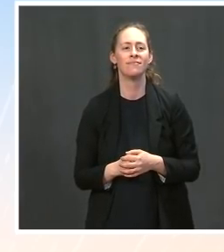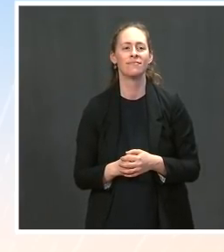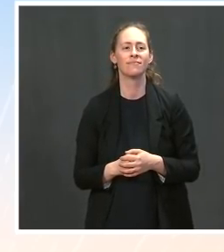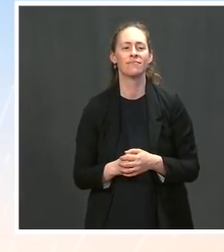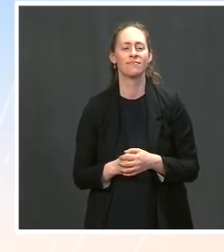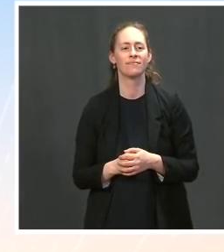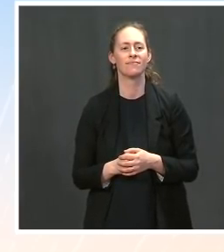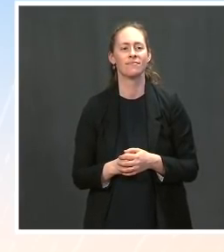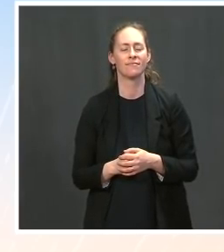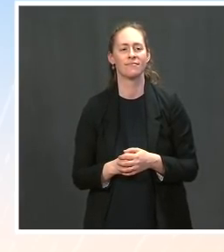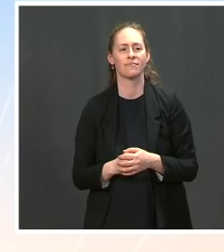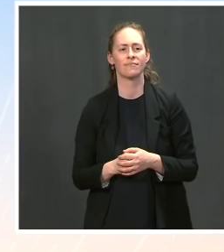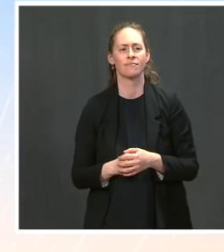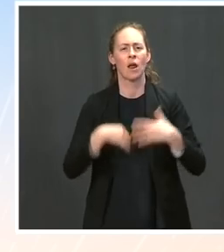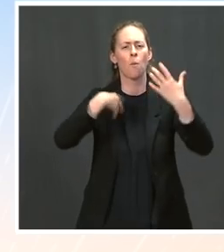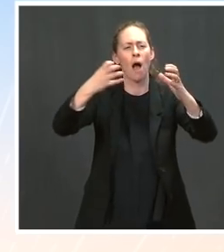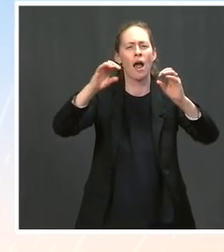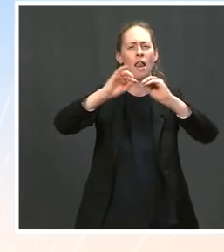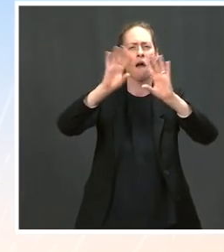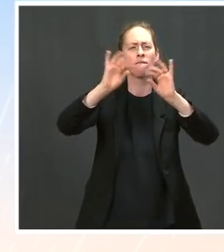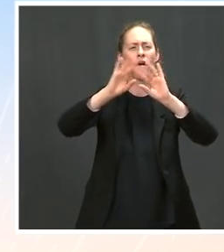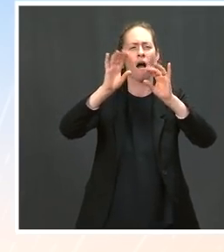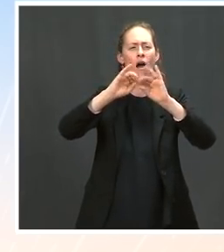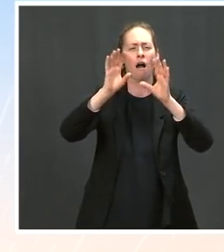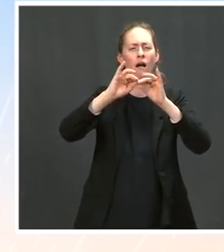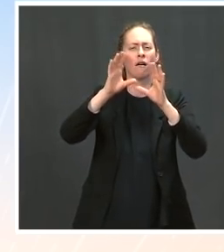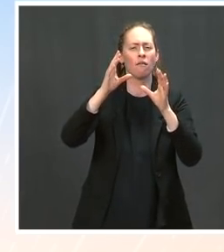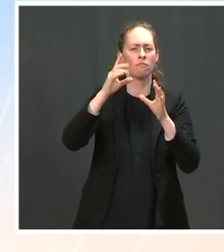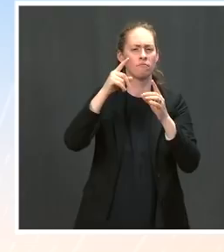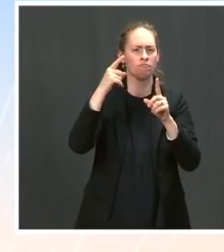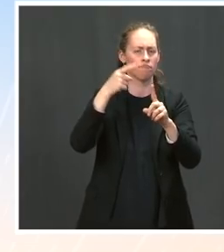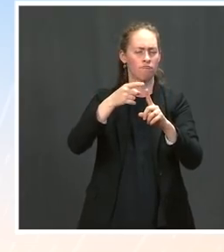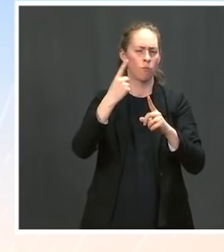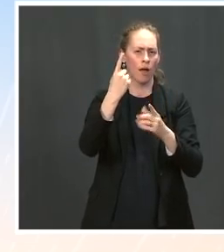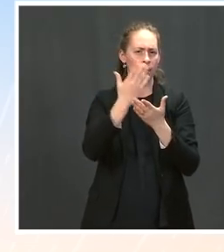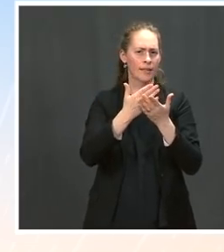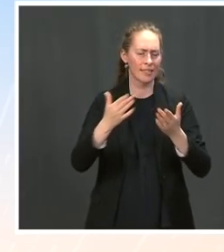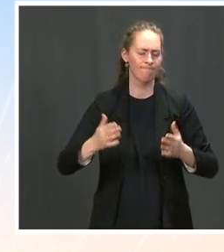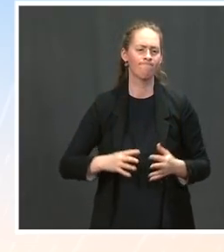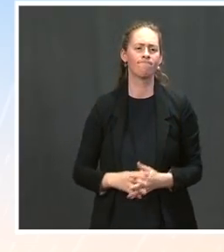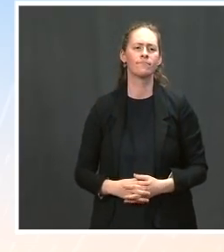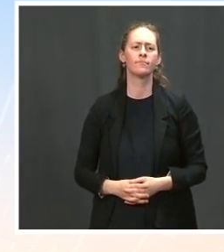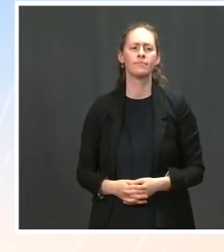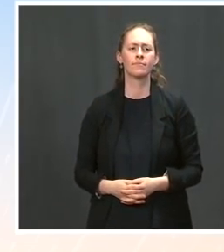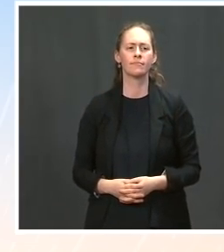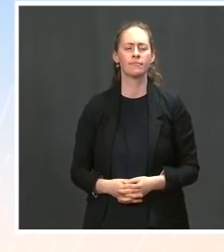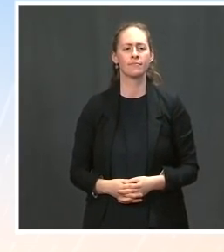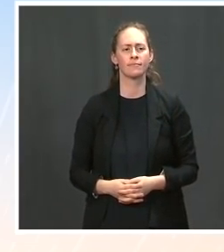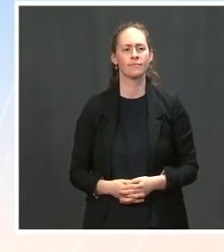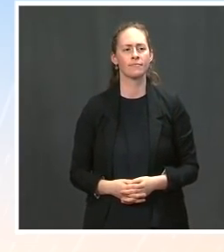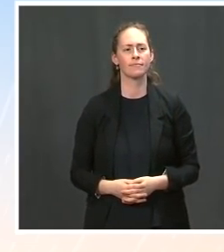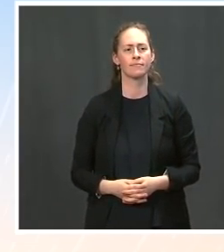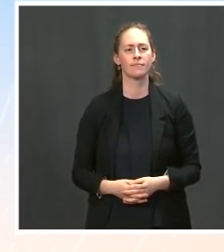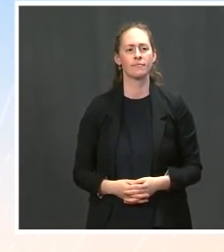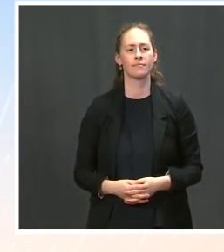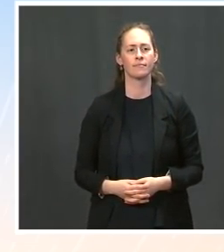When the President said quote, "it's overwhelming," a few hours ago in the Oval Office, did he mean the evidence against Derek Chauvin was overwhelming?